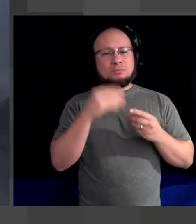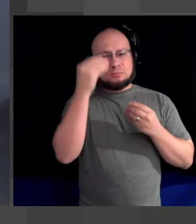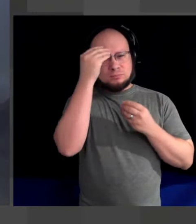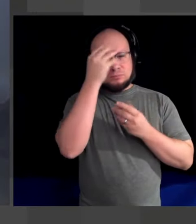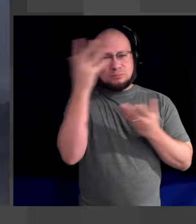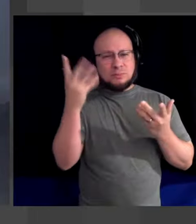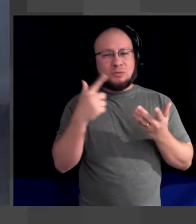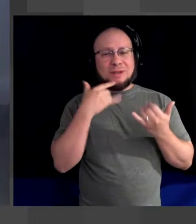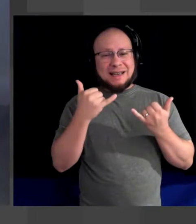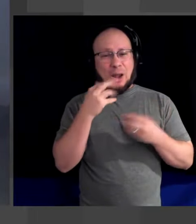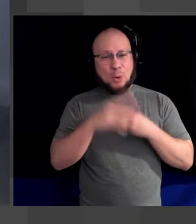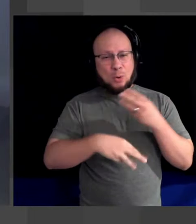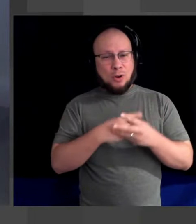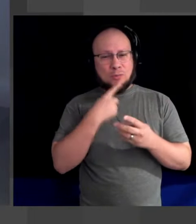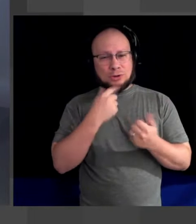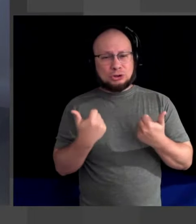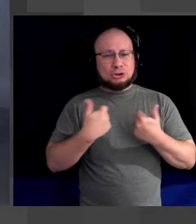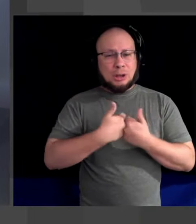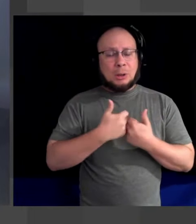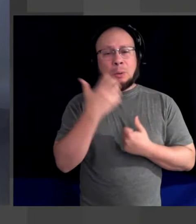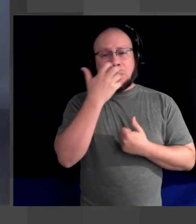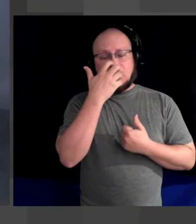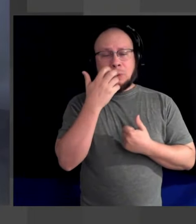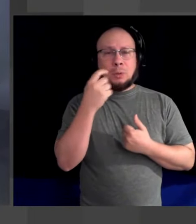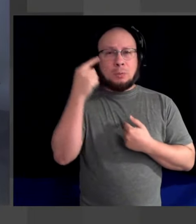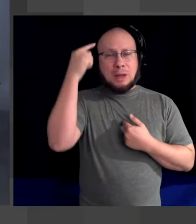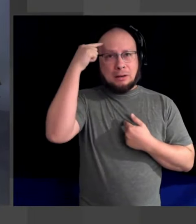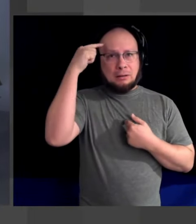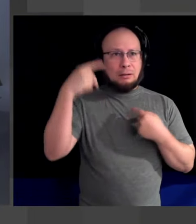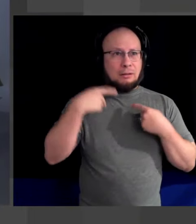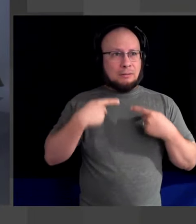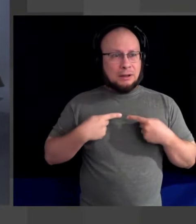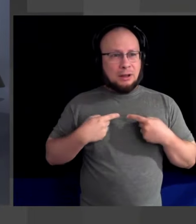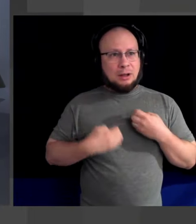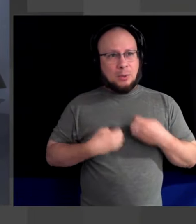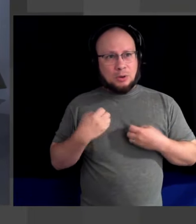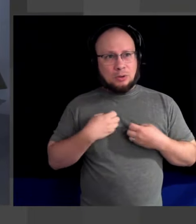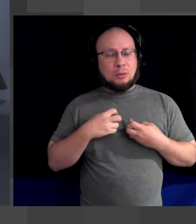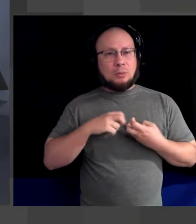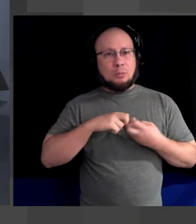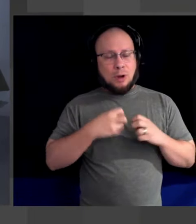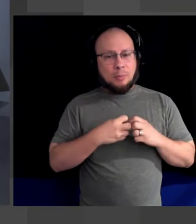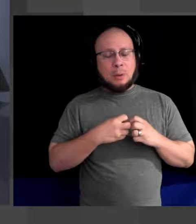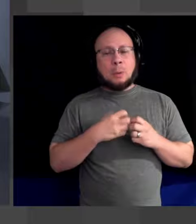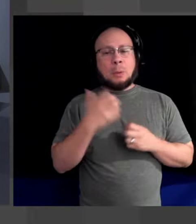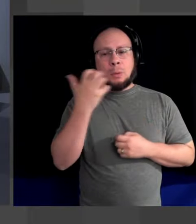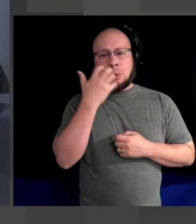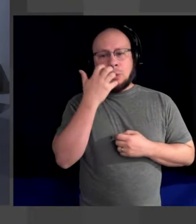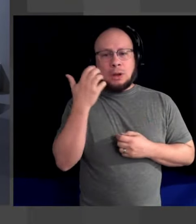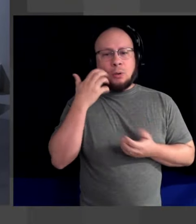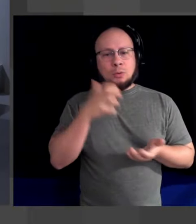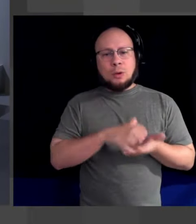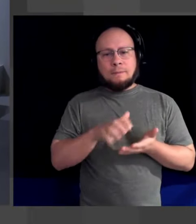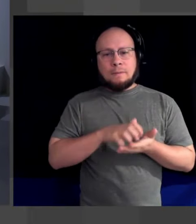REDMOND EARLIER THIS WEEK. WE ARE SO THANKFUL YOU'RE JOINING US. BEFORE WE GET STARTED, WE WANT TO ACKNOWLEDGE THE NUMBER OF CHALLENGES AROUND THE WORLD RIGHT NOW, AS WELL AS